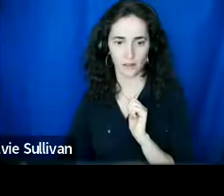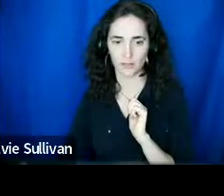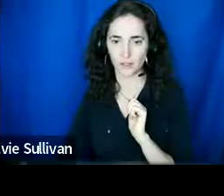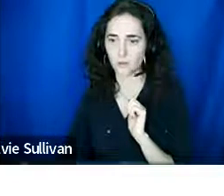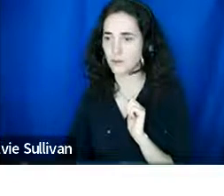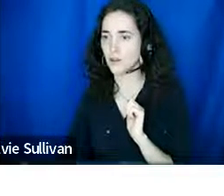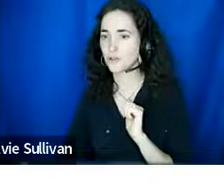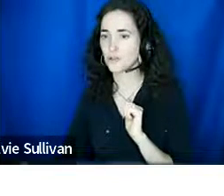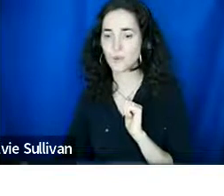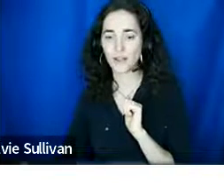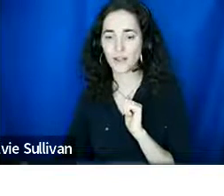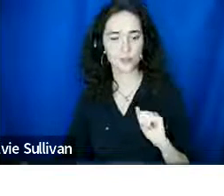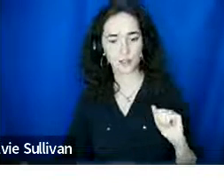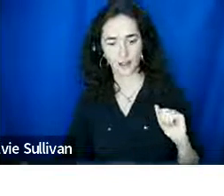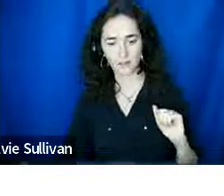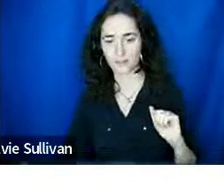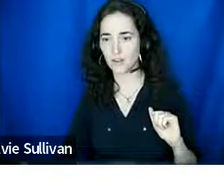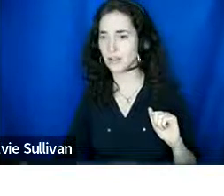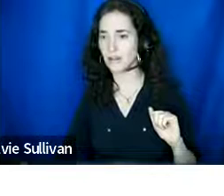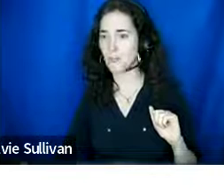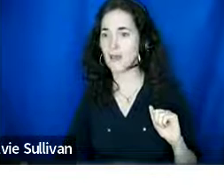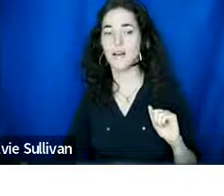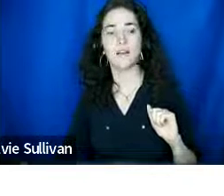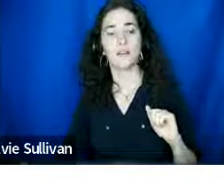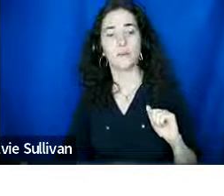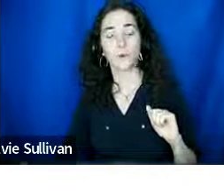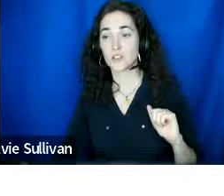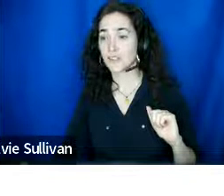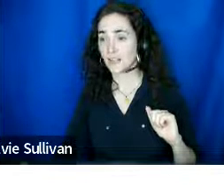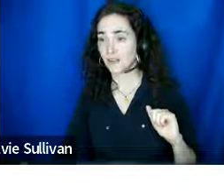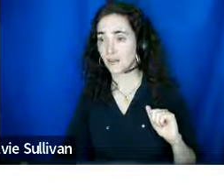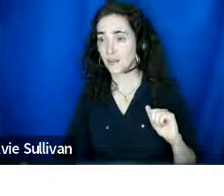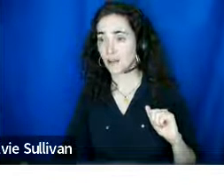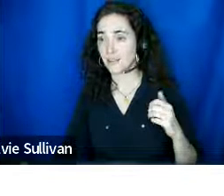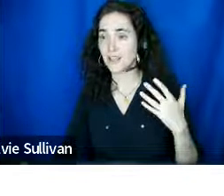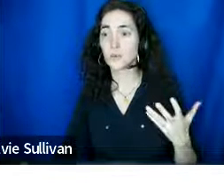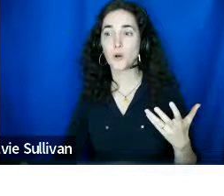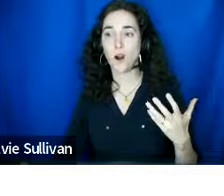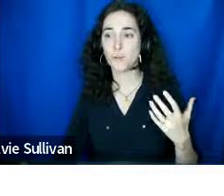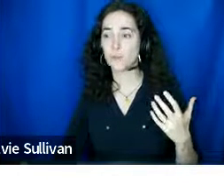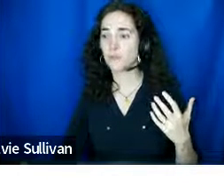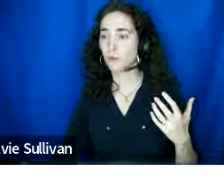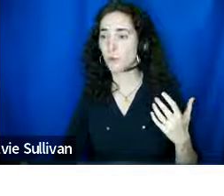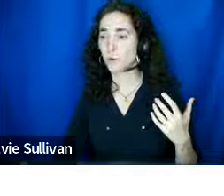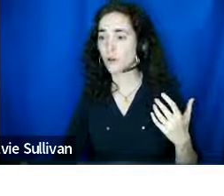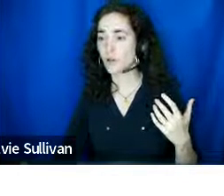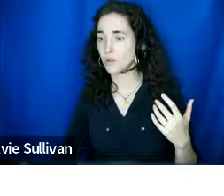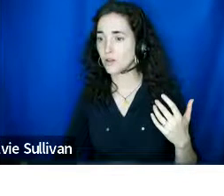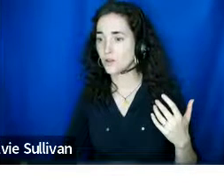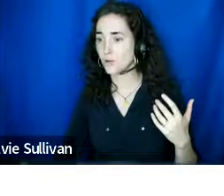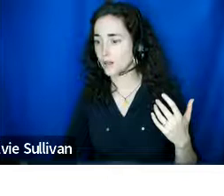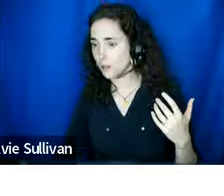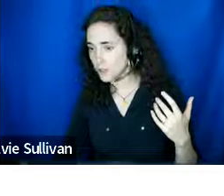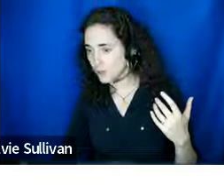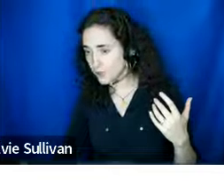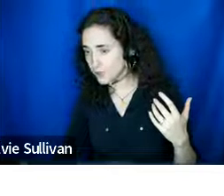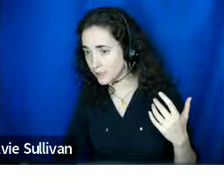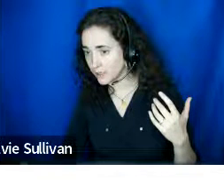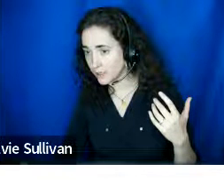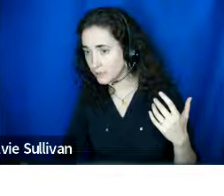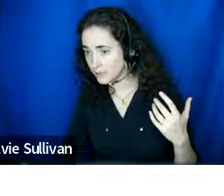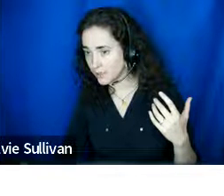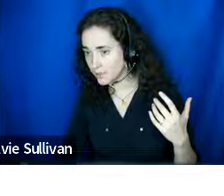And there we go, So relevant to your life, was the second requirement for your language learning method.